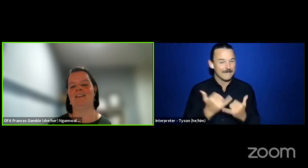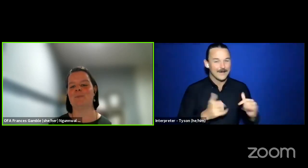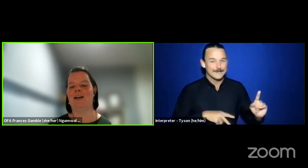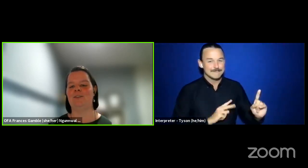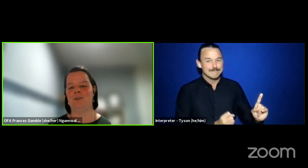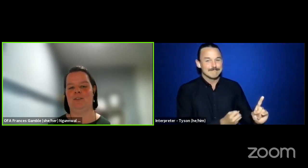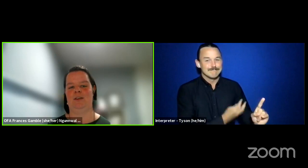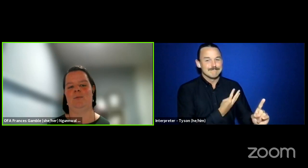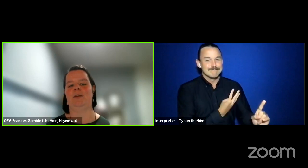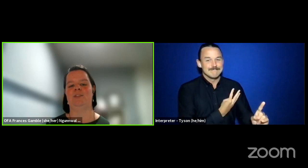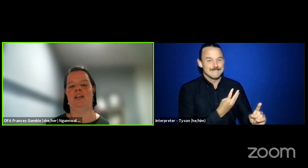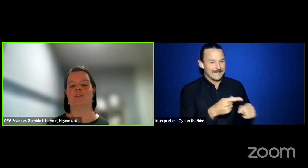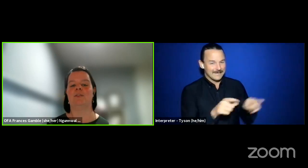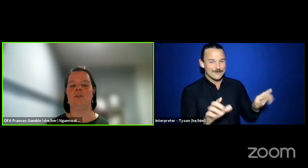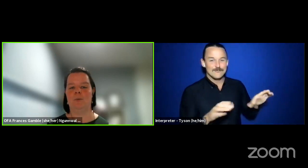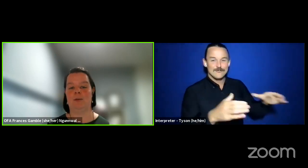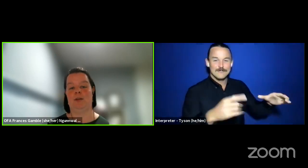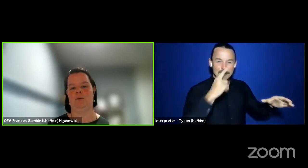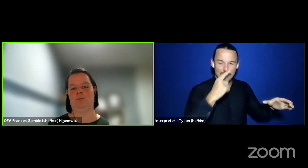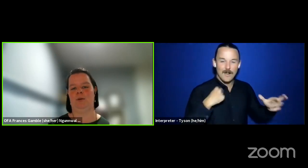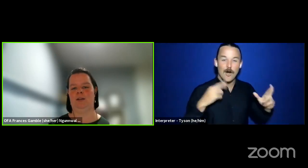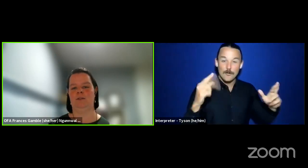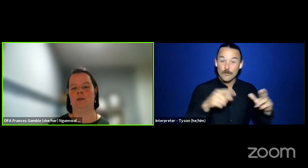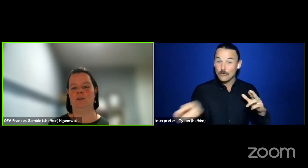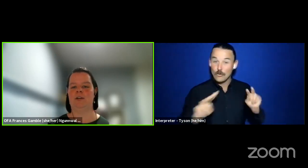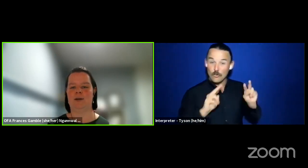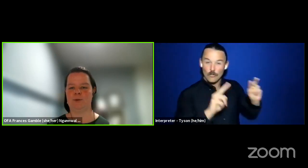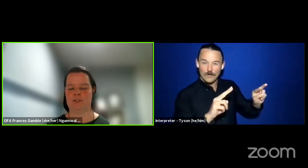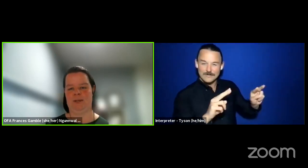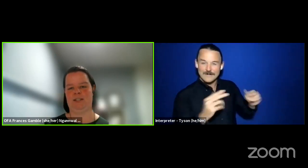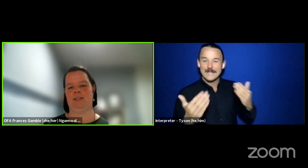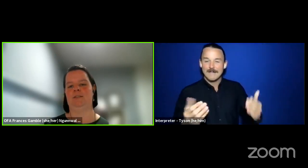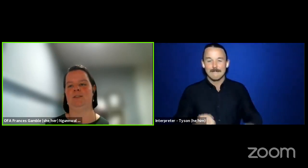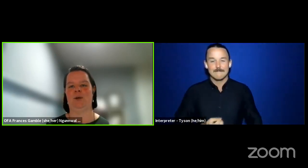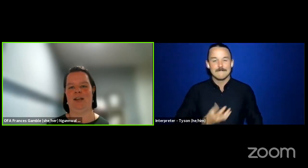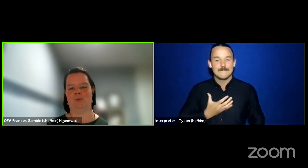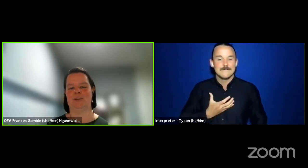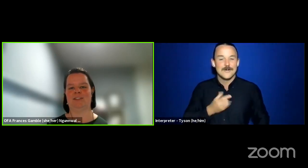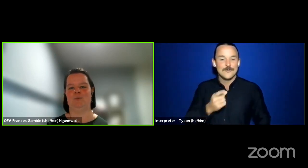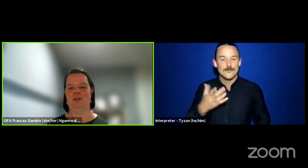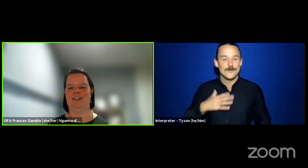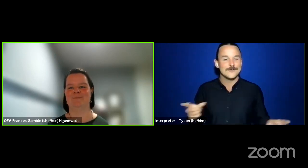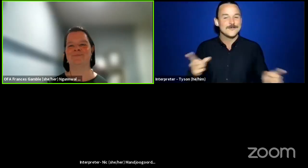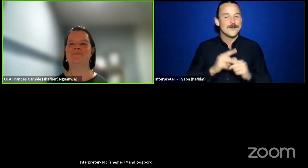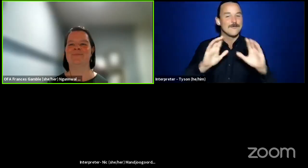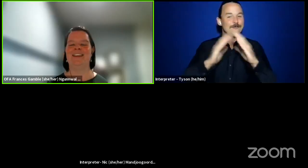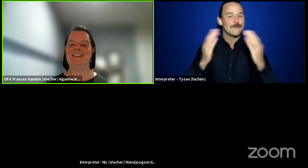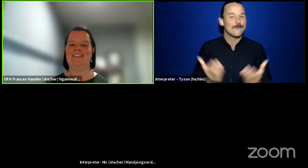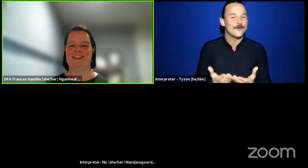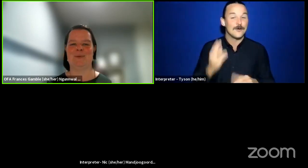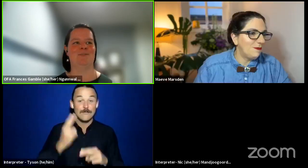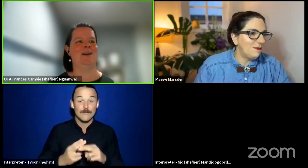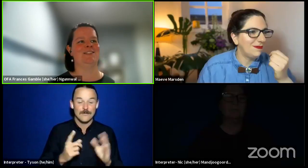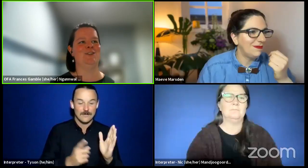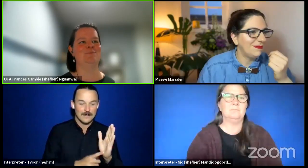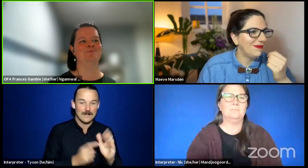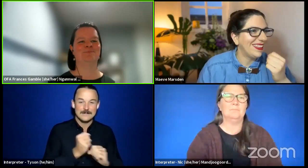Role models that you'll be about to me and my heart is advanced about to me and my heart is advanced. be able to bring throughout able to bring for our LGBT q amp.